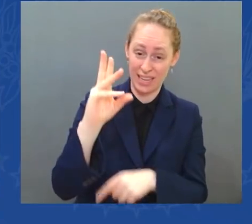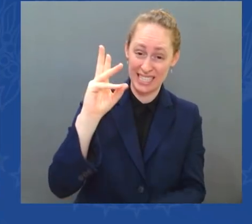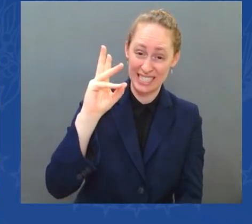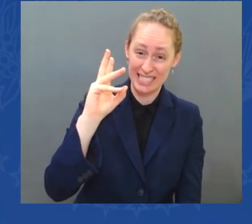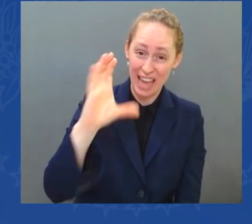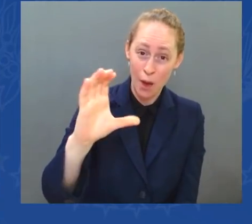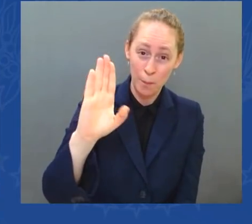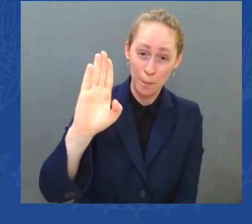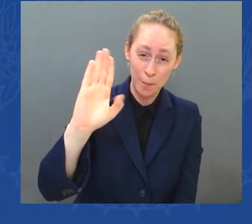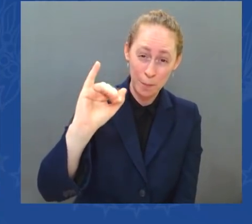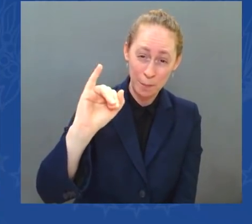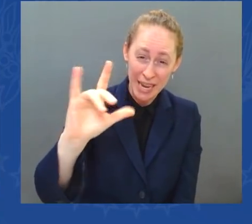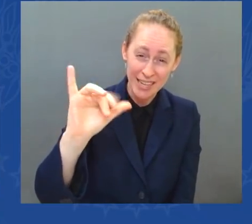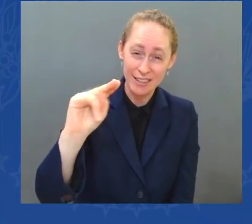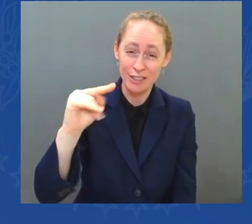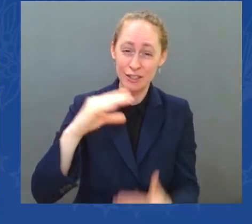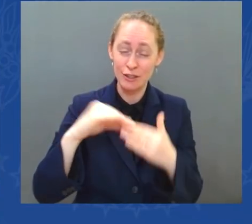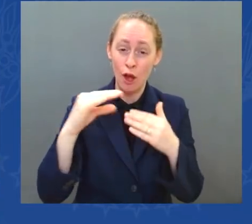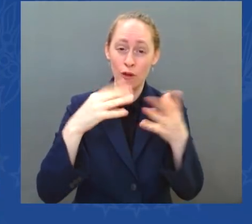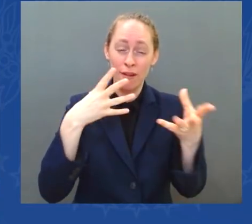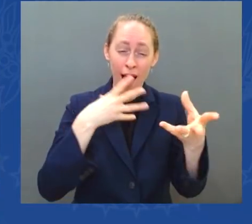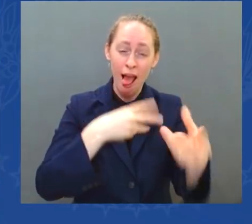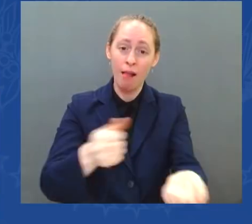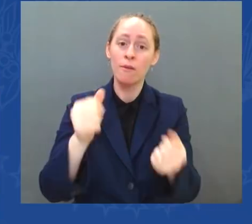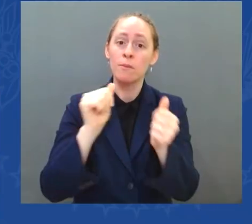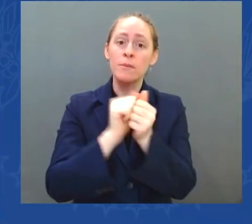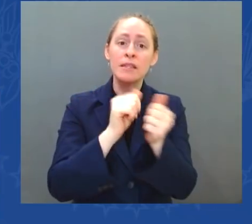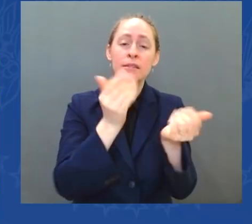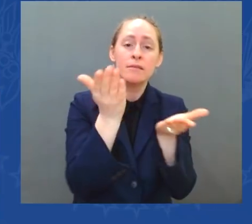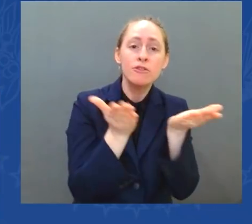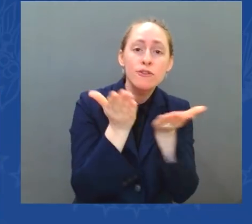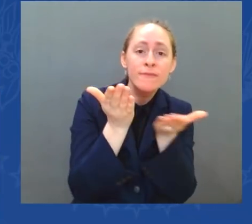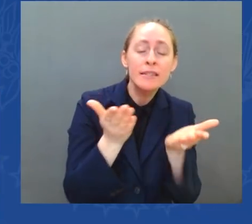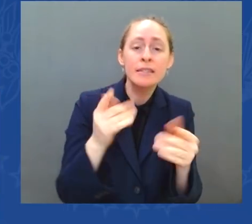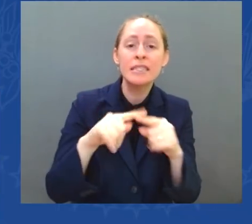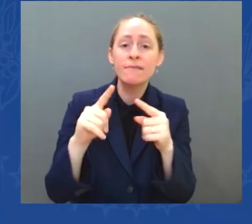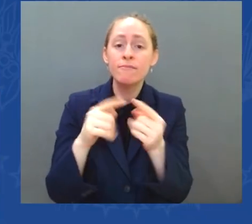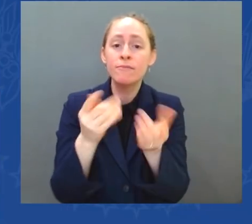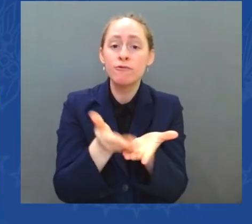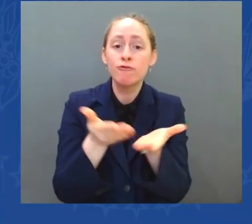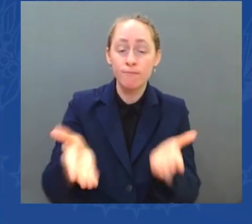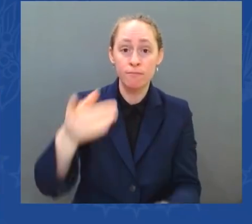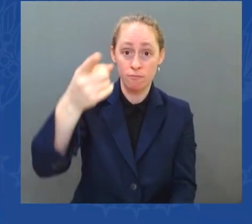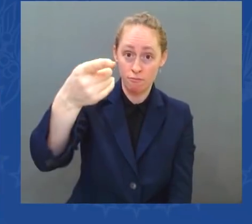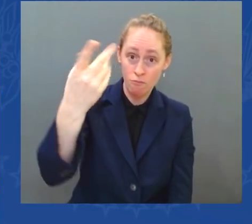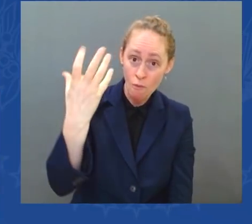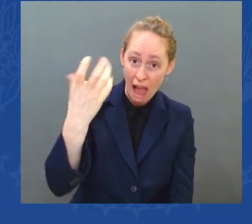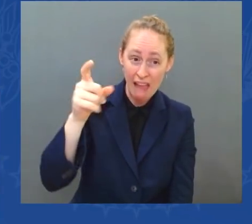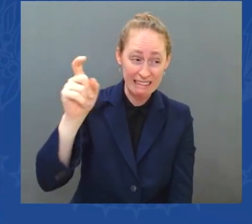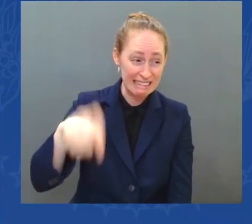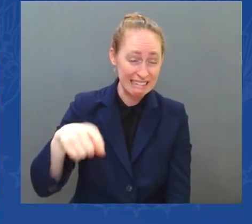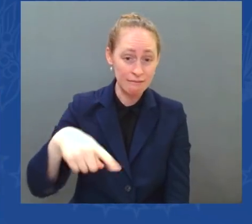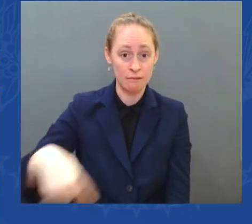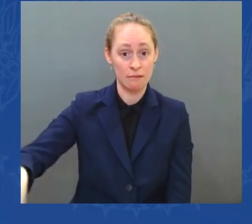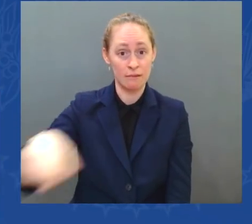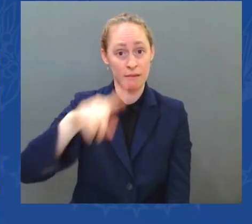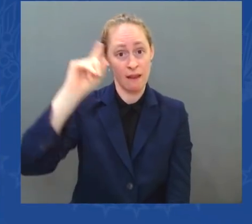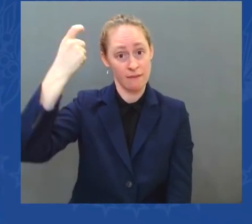that you get purchased by the federal government says that it's substantially all, made all in -- substantially all in America, it worked,